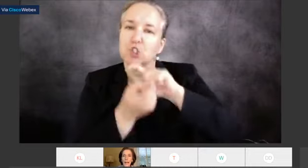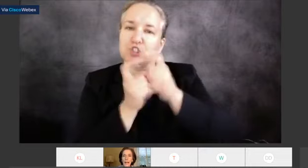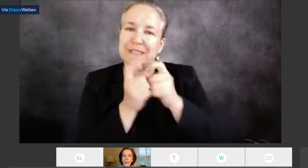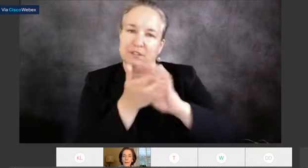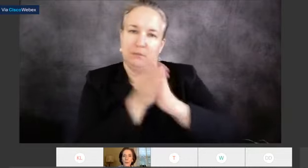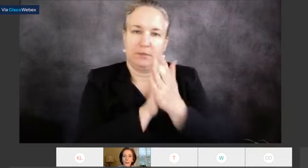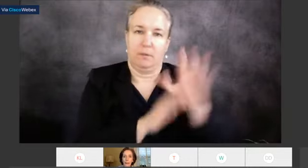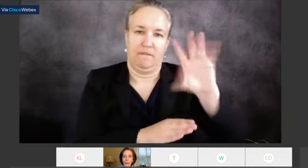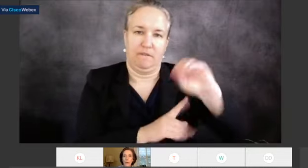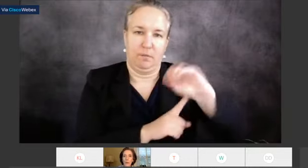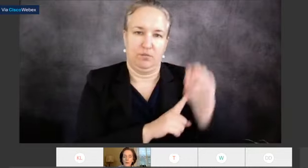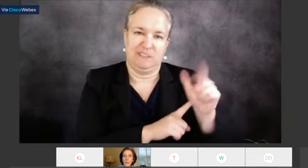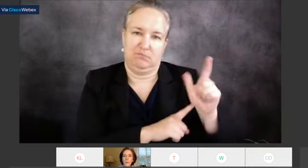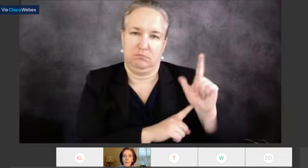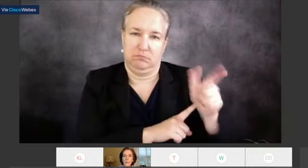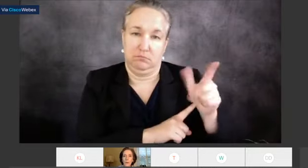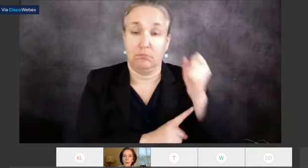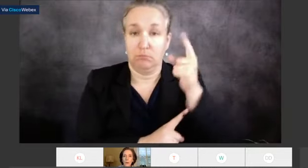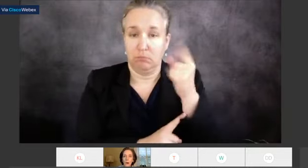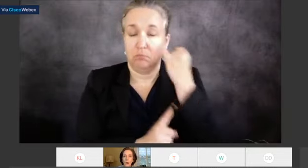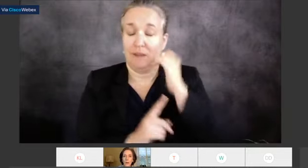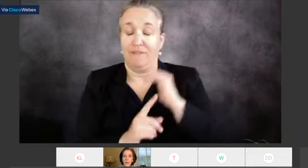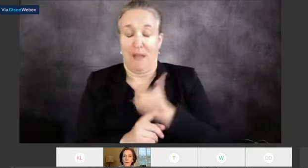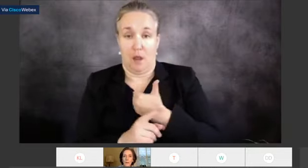and right now if our numbers stay where they are